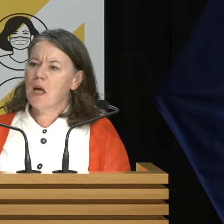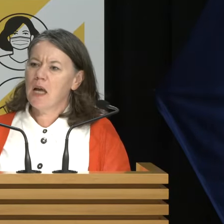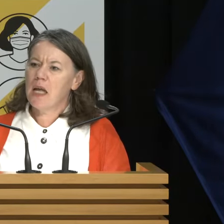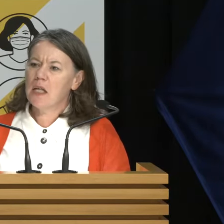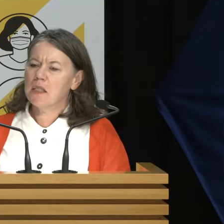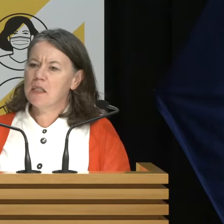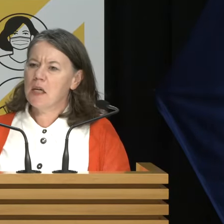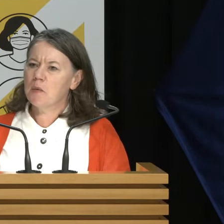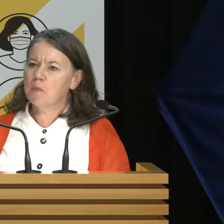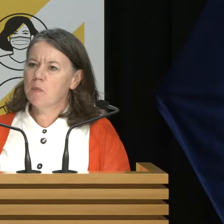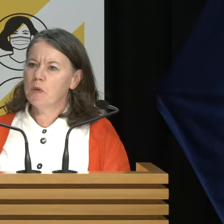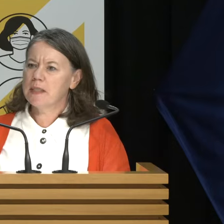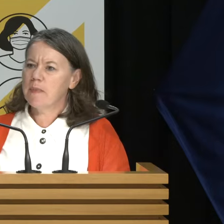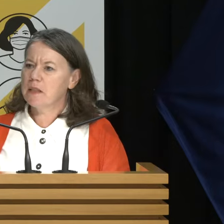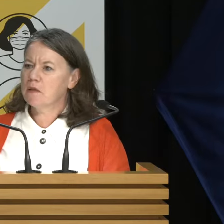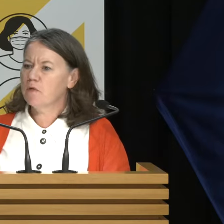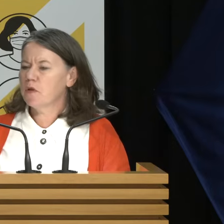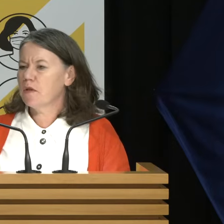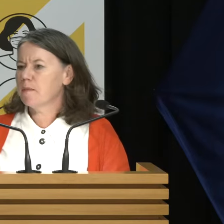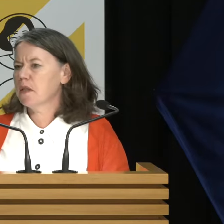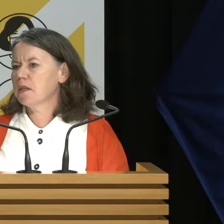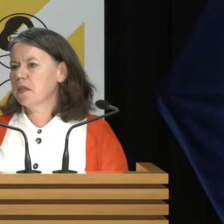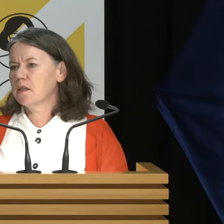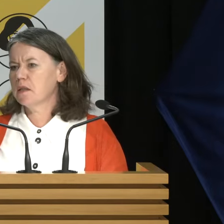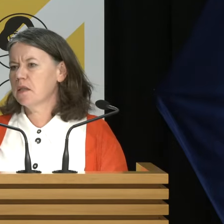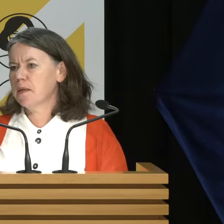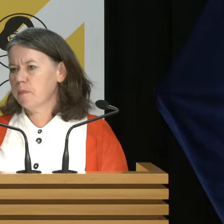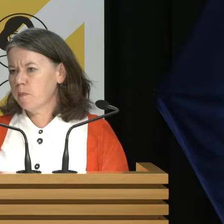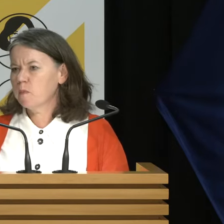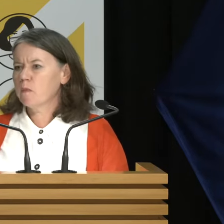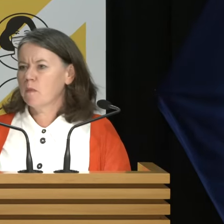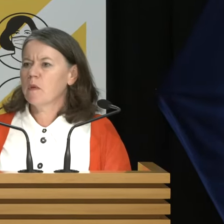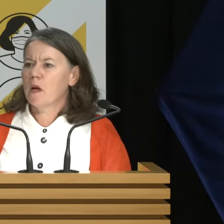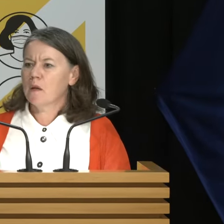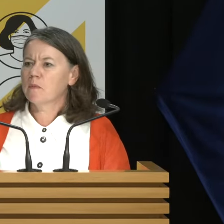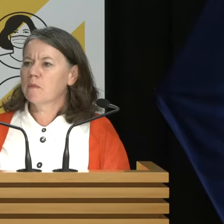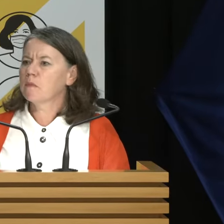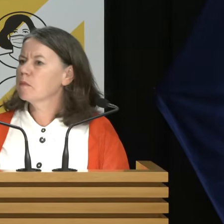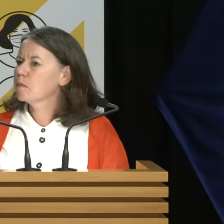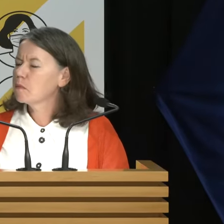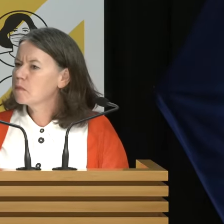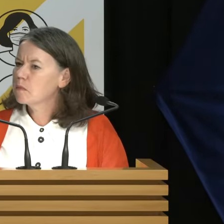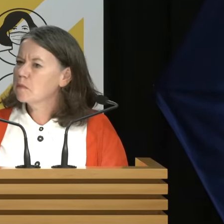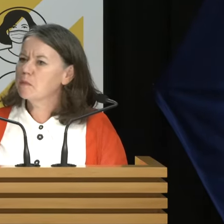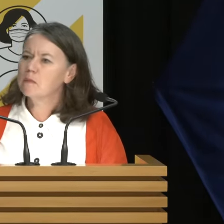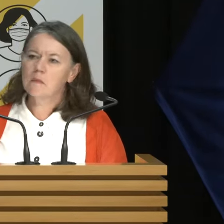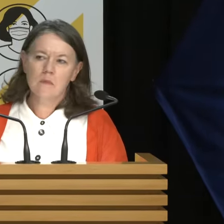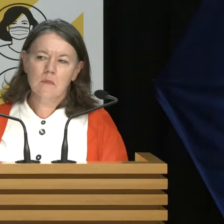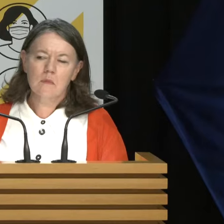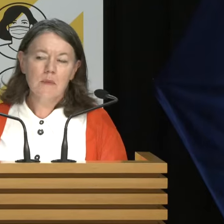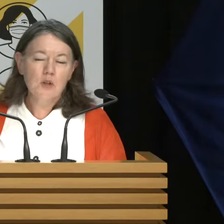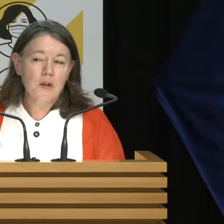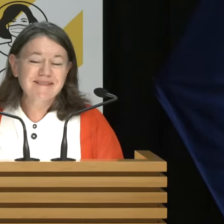I can talk to the weak positive reported yesterday. Auckland Regional Public Health are following up with that person much they are an